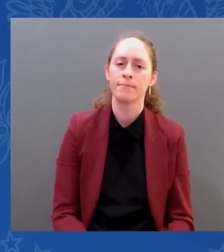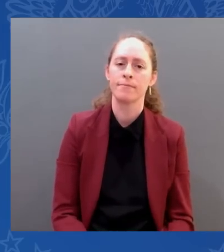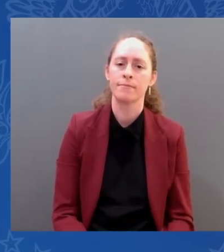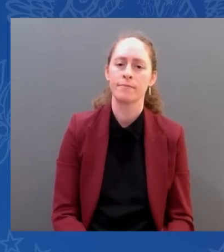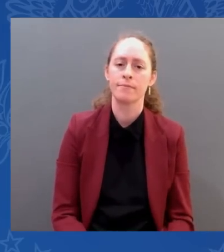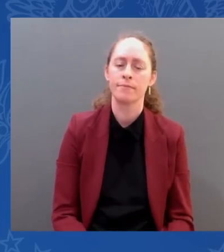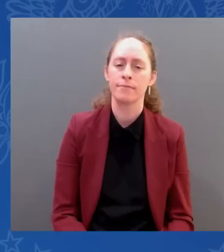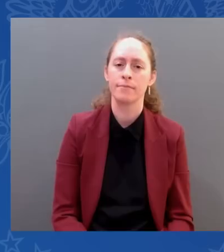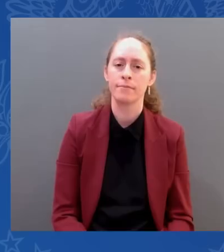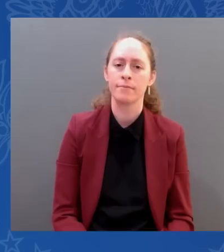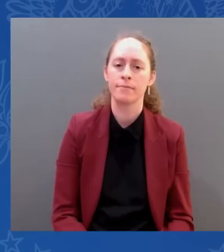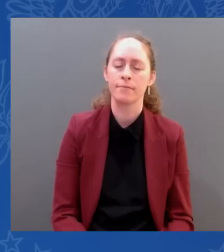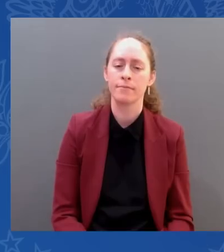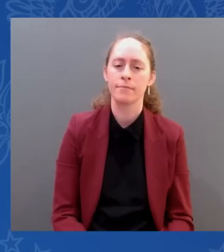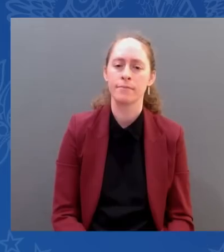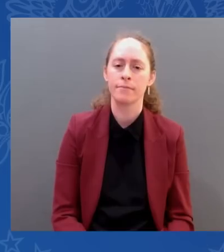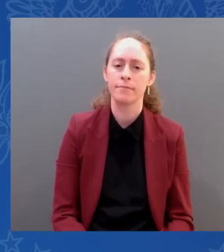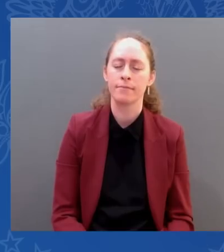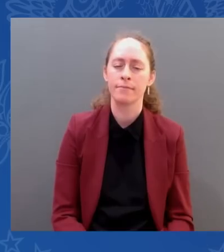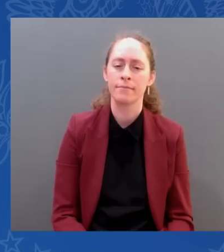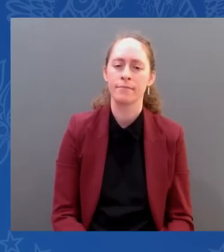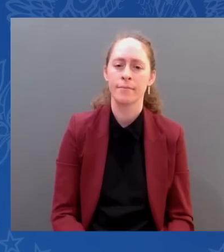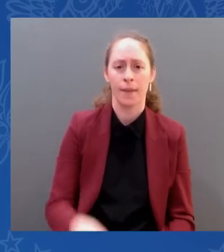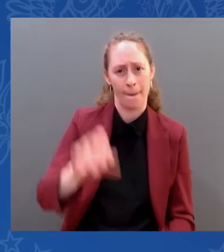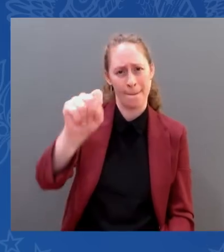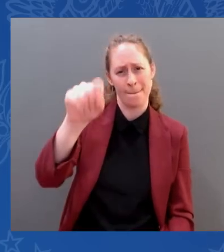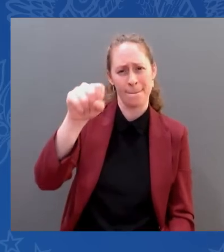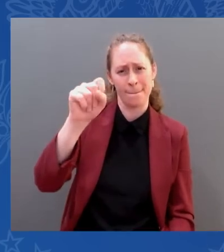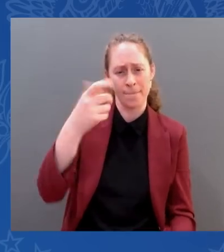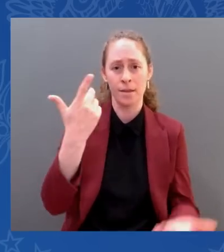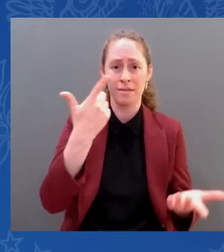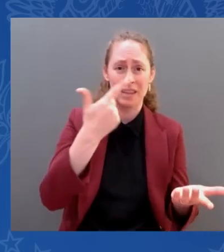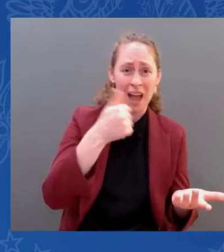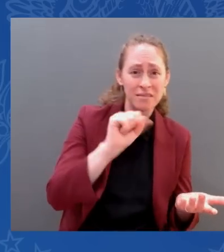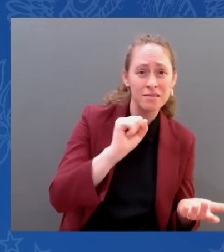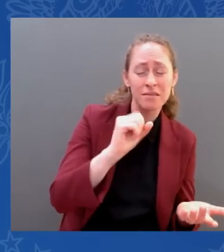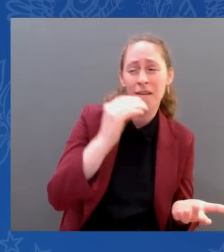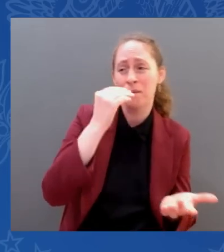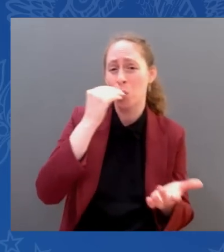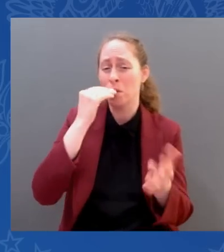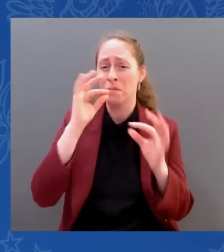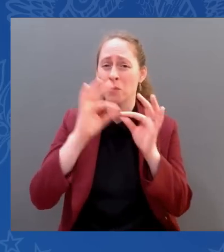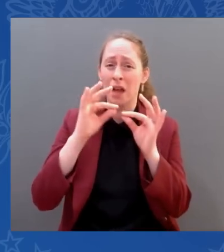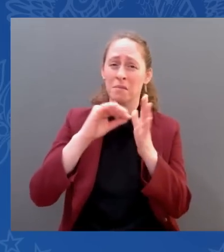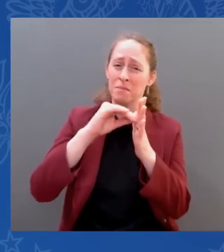money by dealing with other items. My dad used to say it's all about the standard of living --